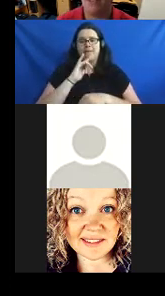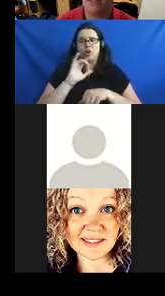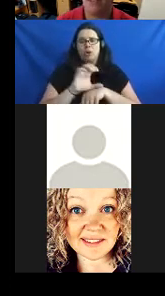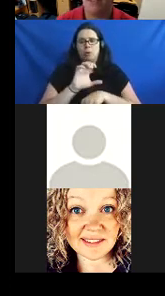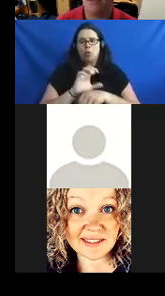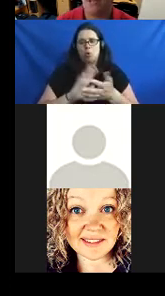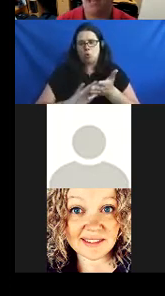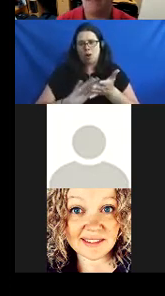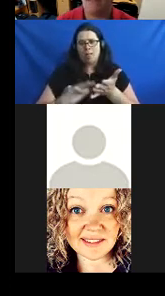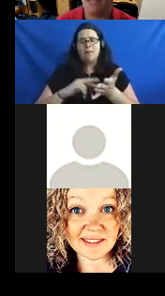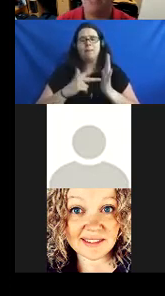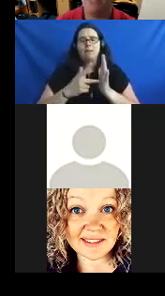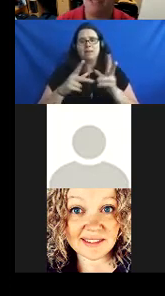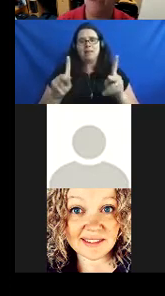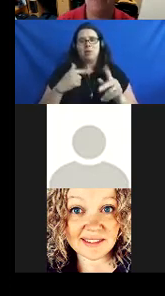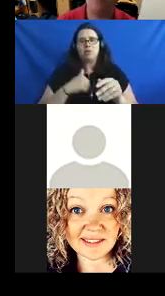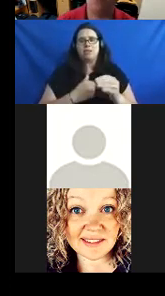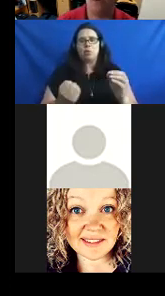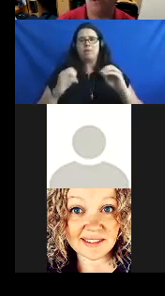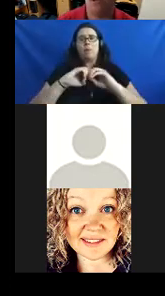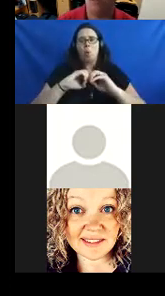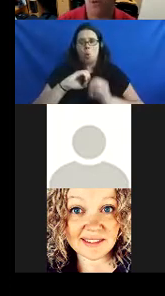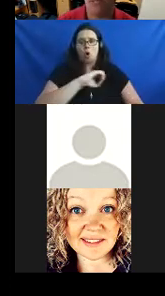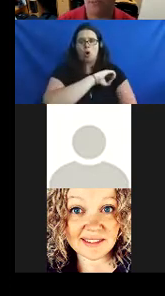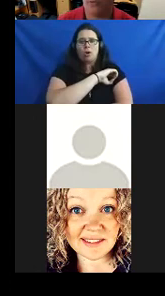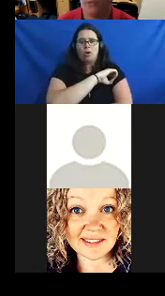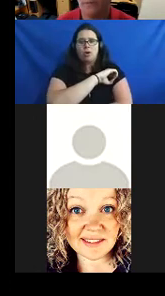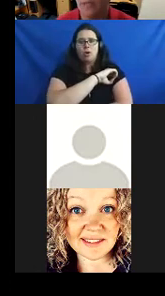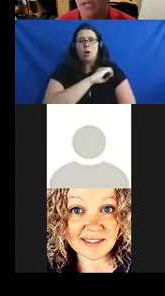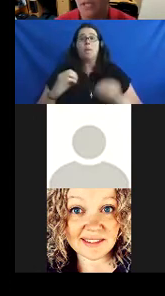THAT ALLOWS US TO HAVE EVEN MORE BRAILLE SYMBOLS.